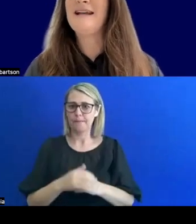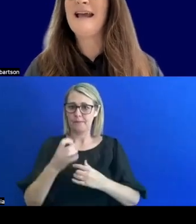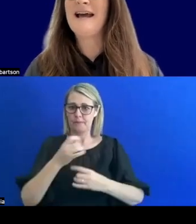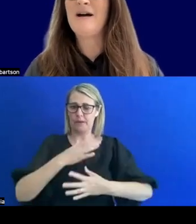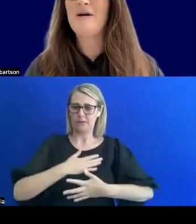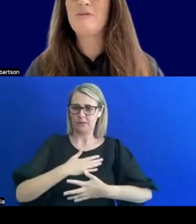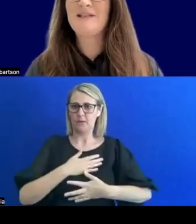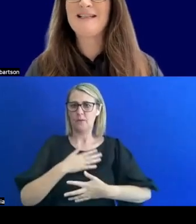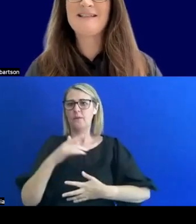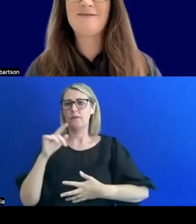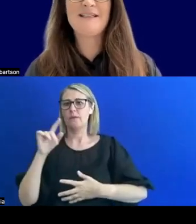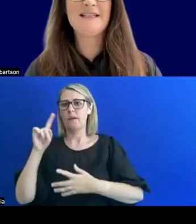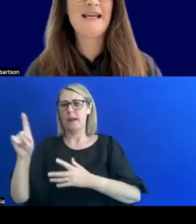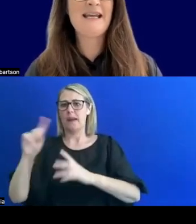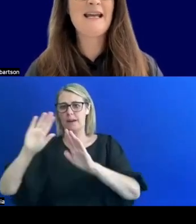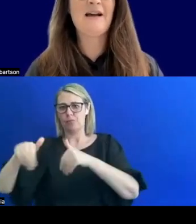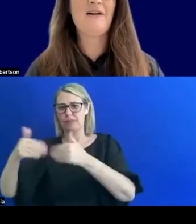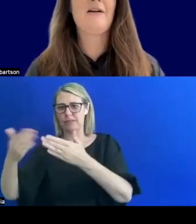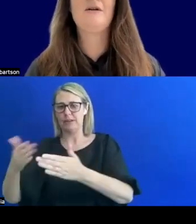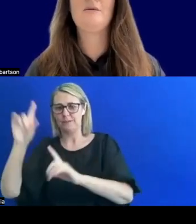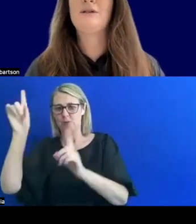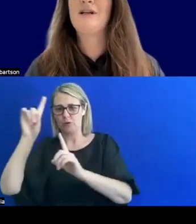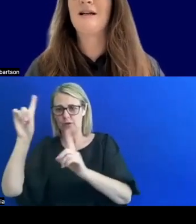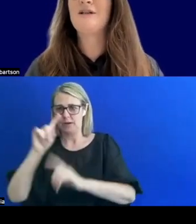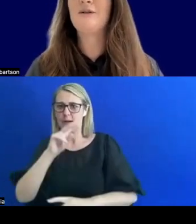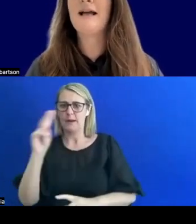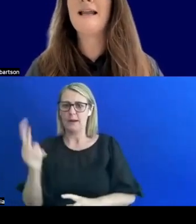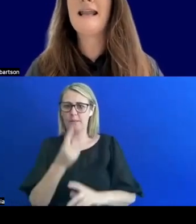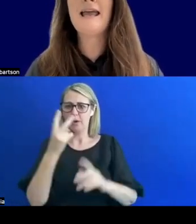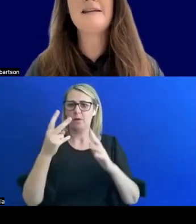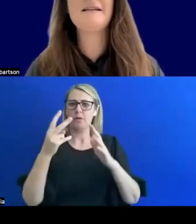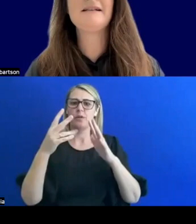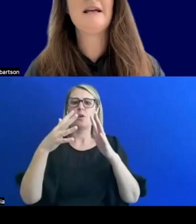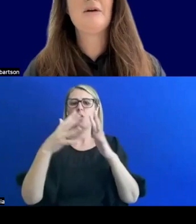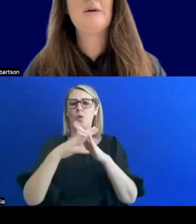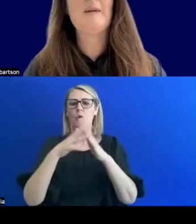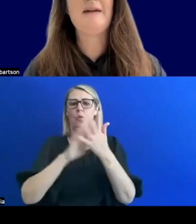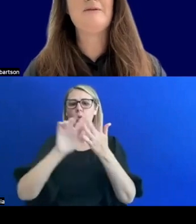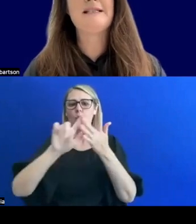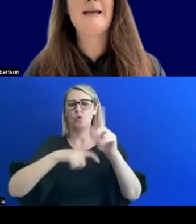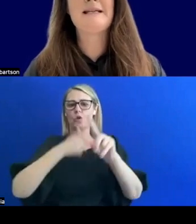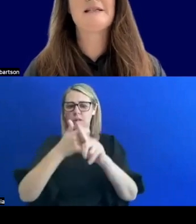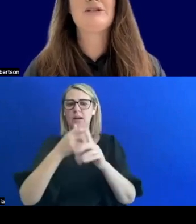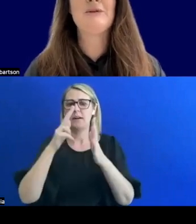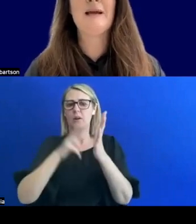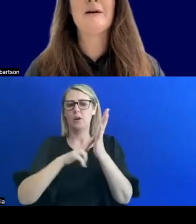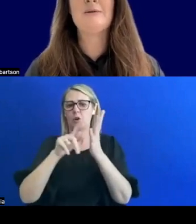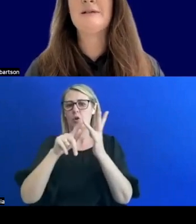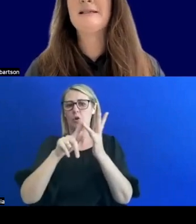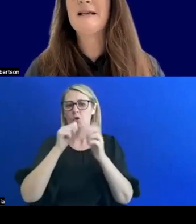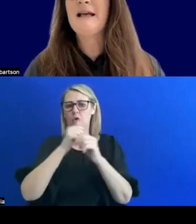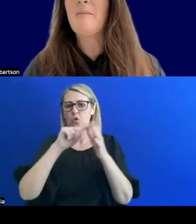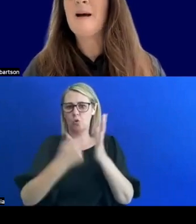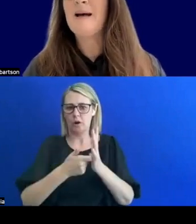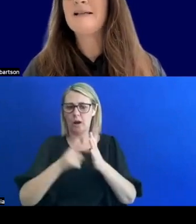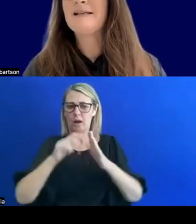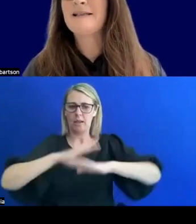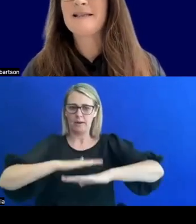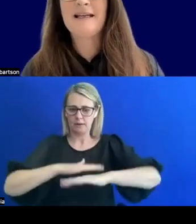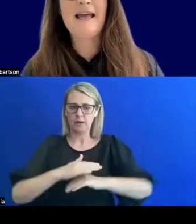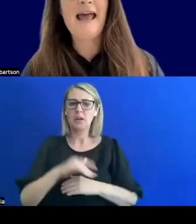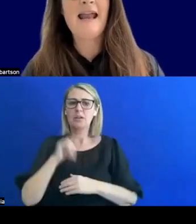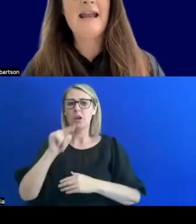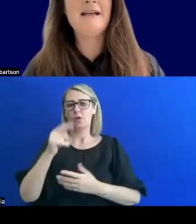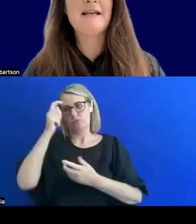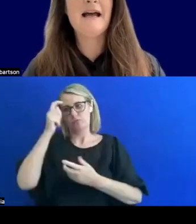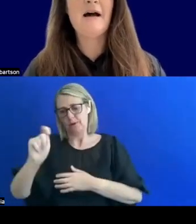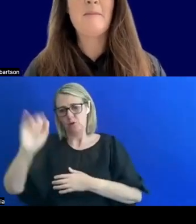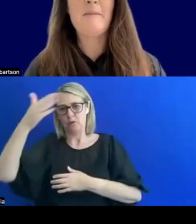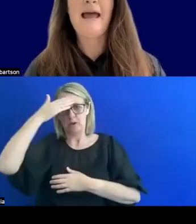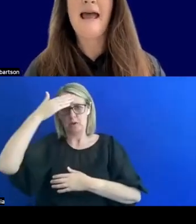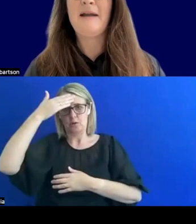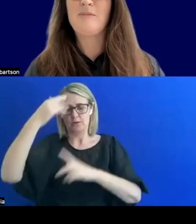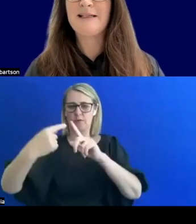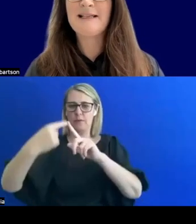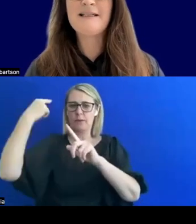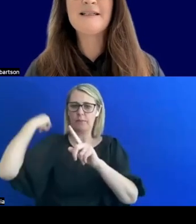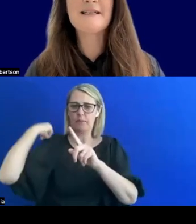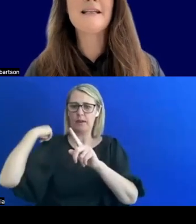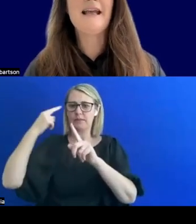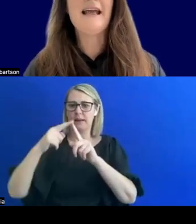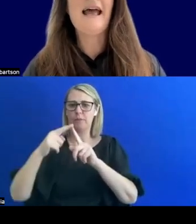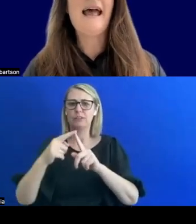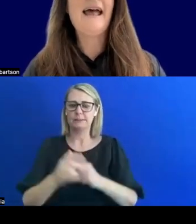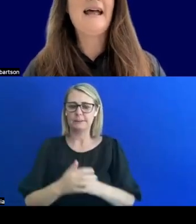and our presenter for today are on Whadjuk Noogar land. We pay respects to Elders past and present.